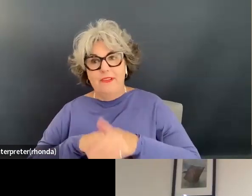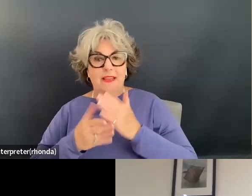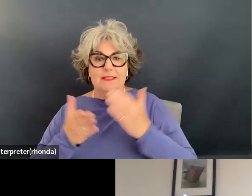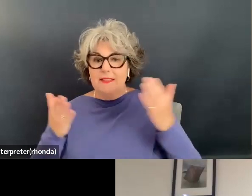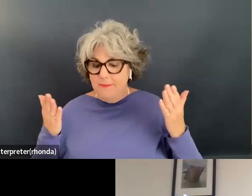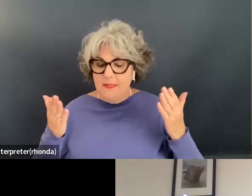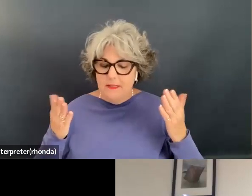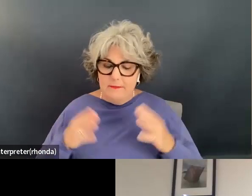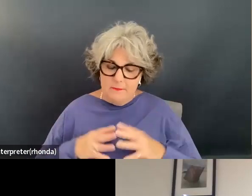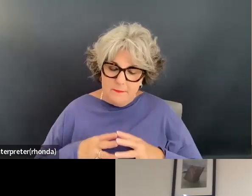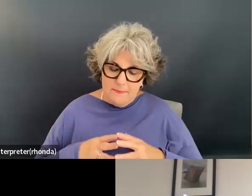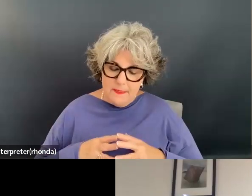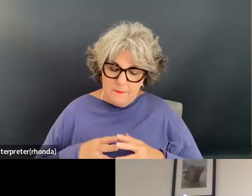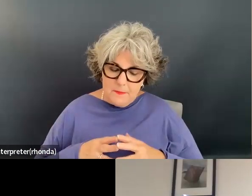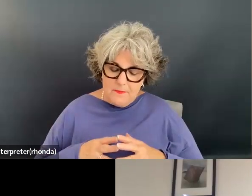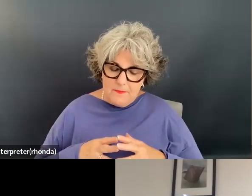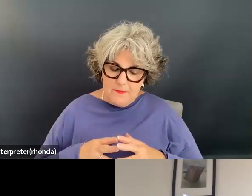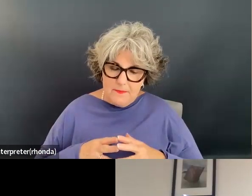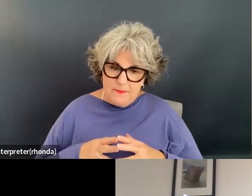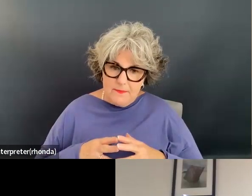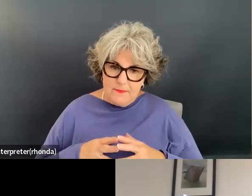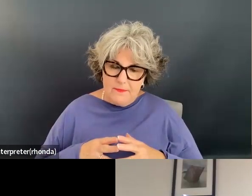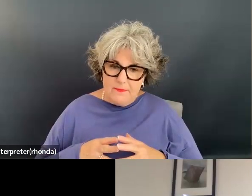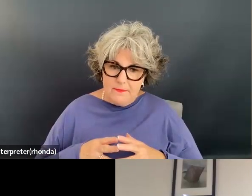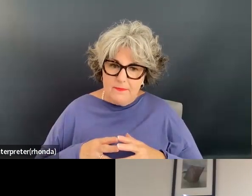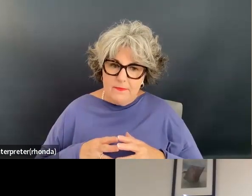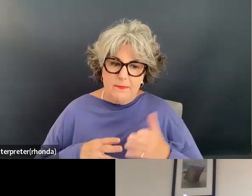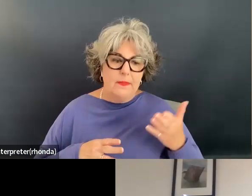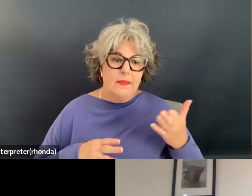And I think it, and like as Hossein mentioned,